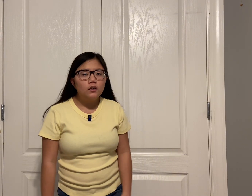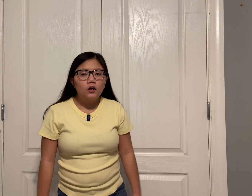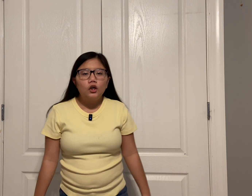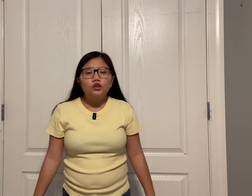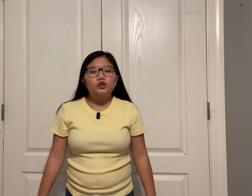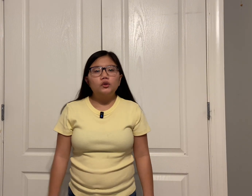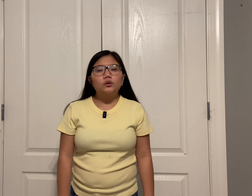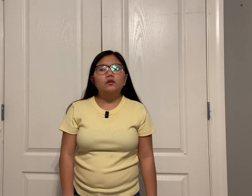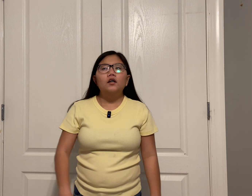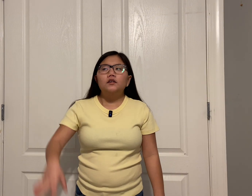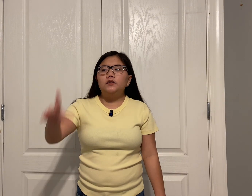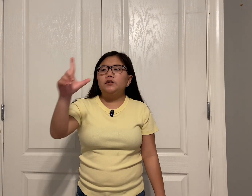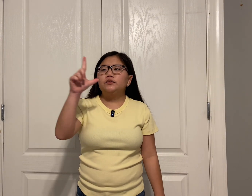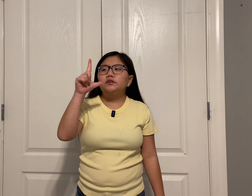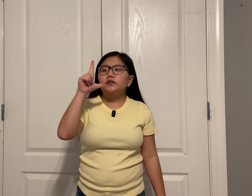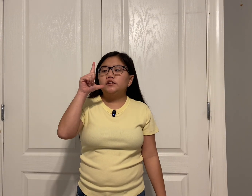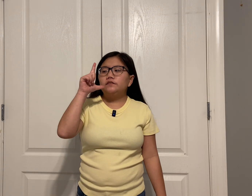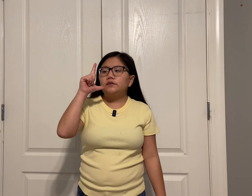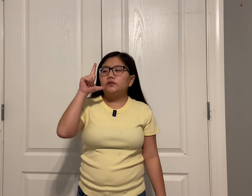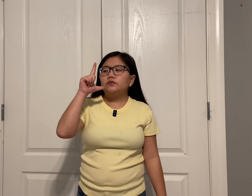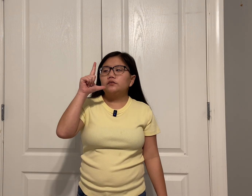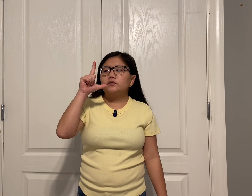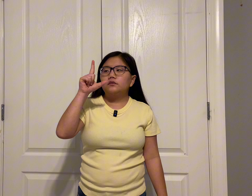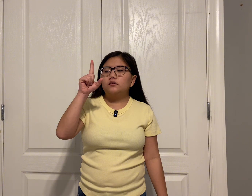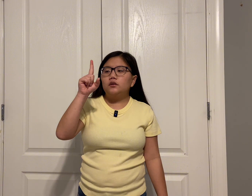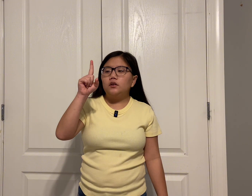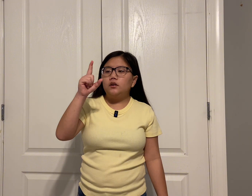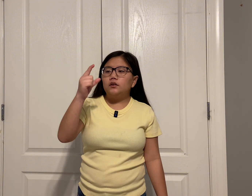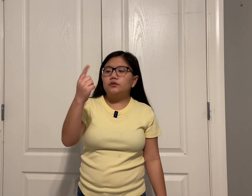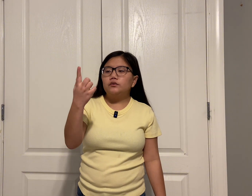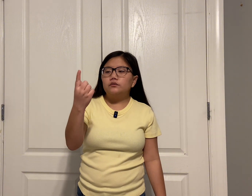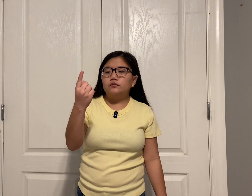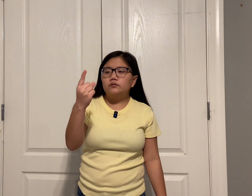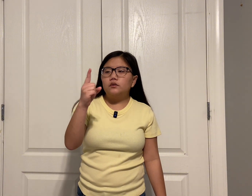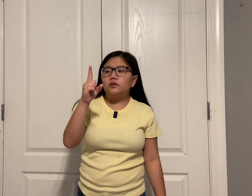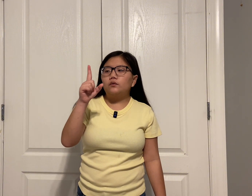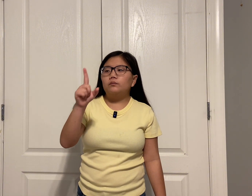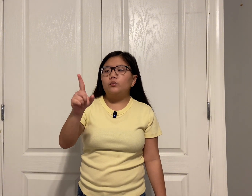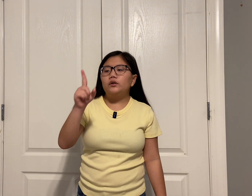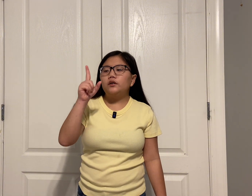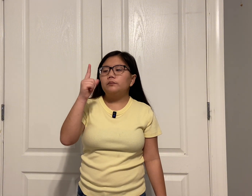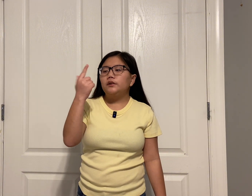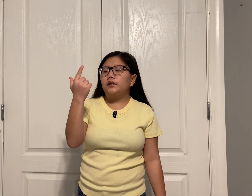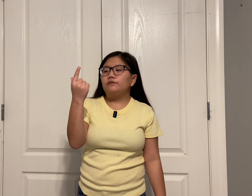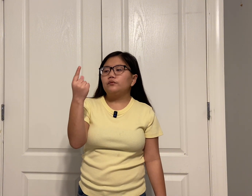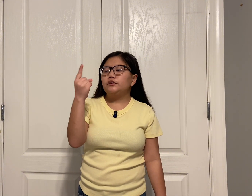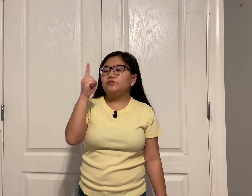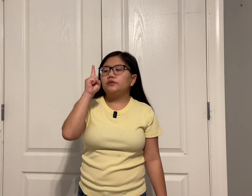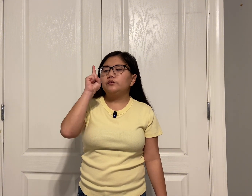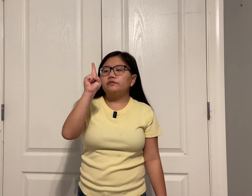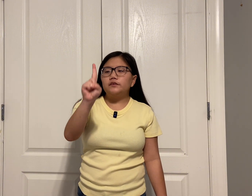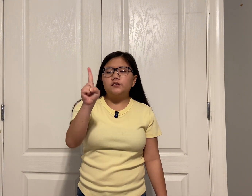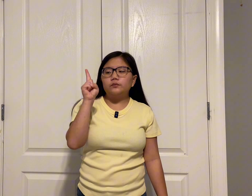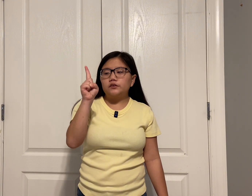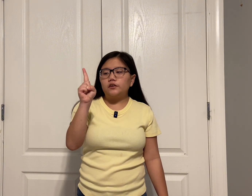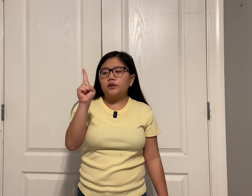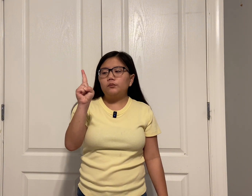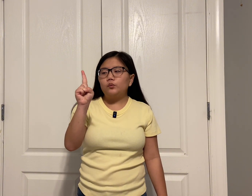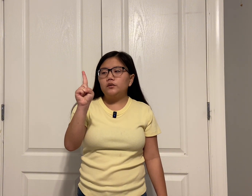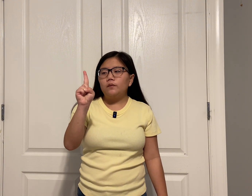So take your index finger, and, and like point it up and have the rest of your finger in a fist so it looks like the number one.